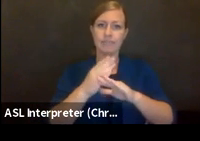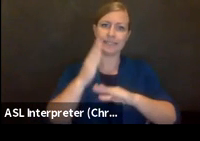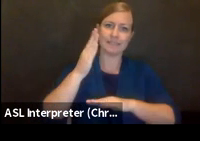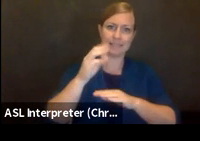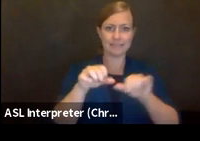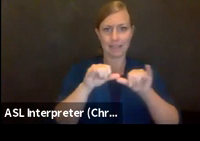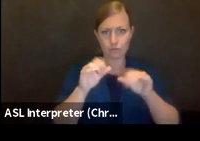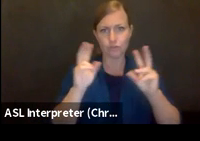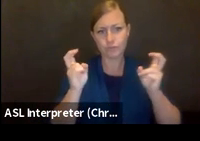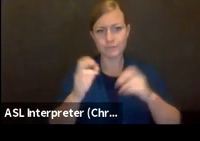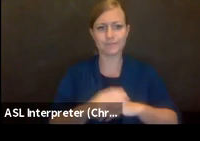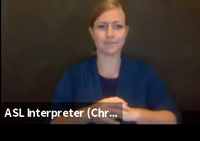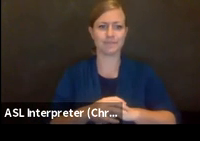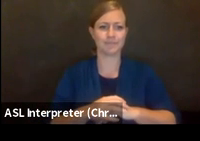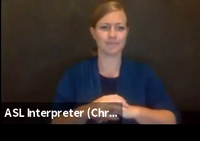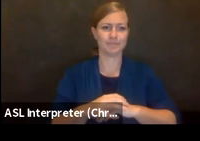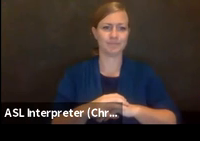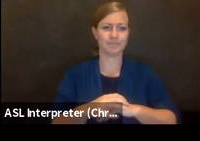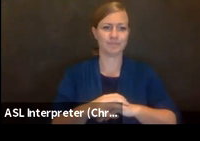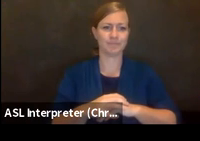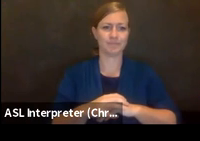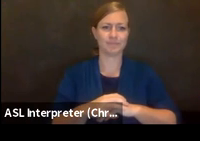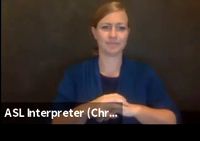ESD 189 - Amy Colburn: You know, I can change the 1234 I can also change.